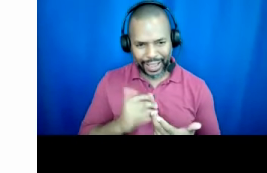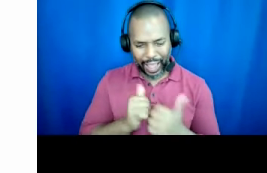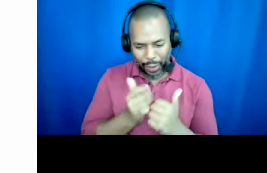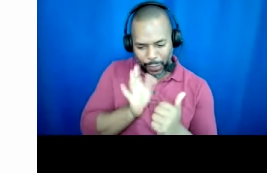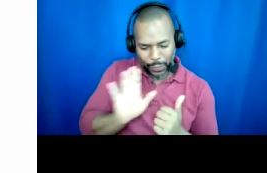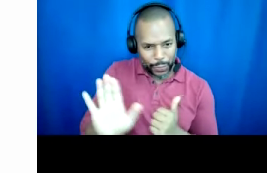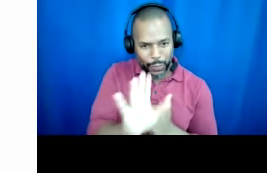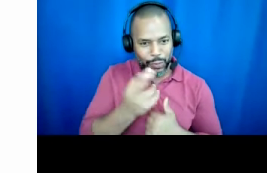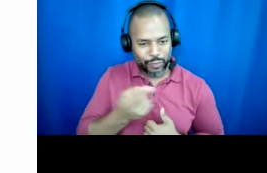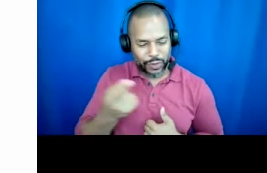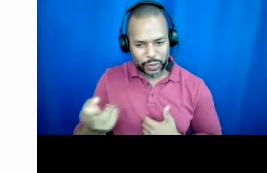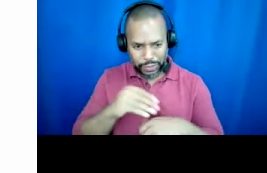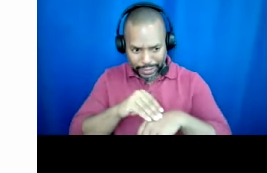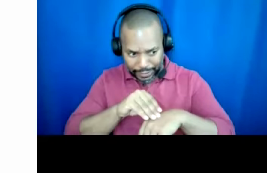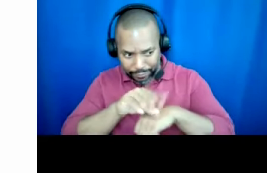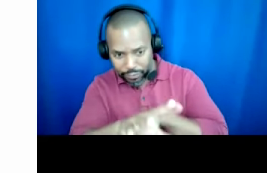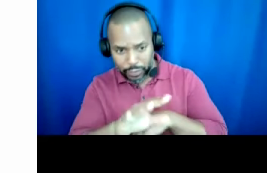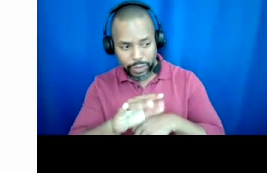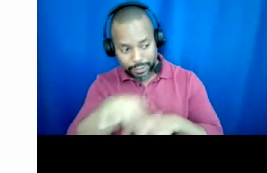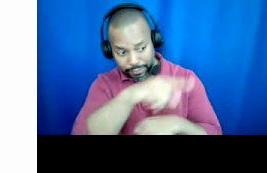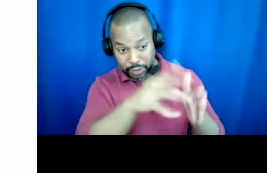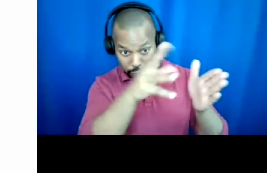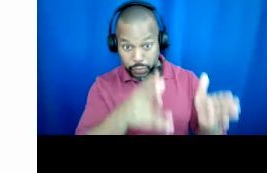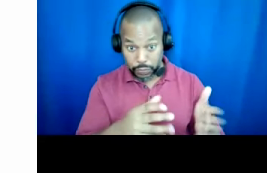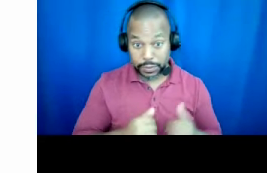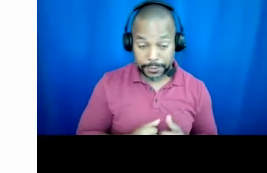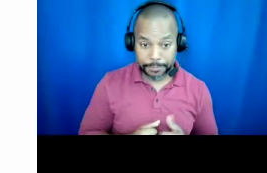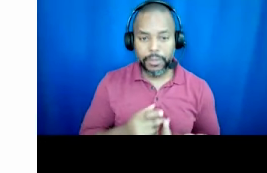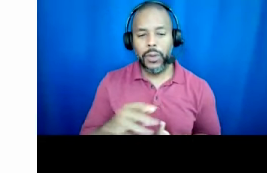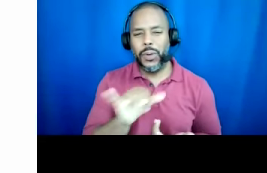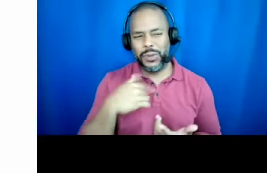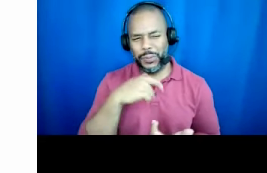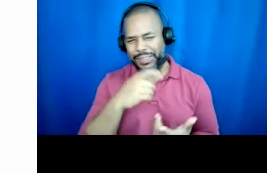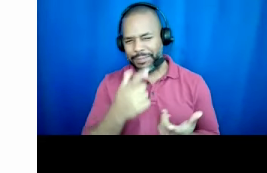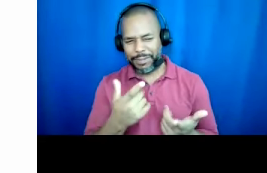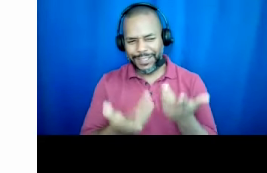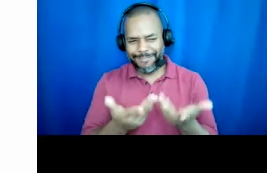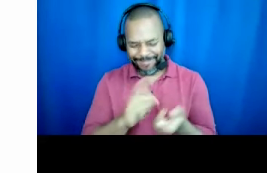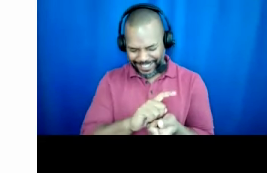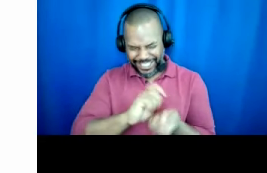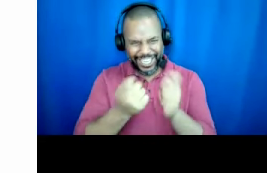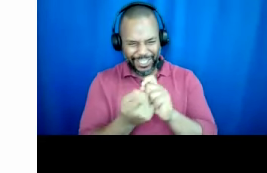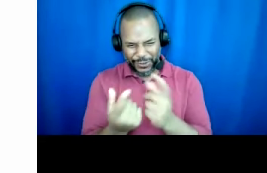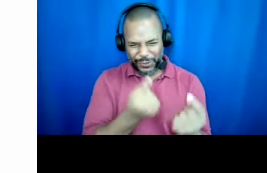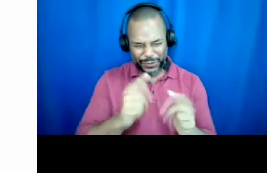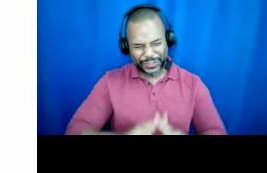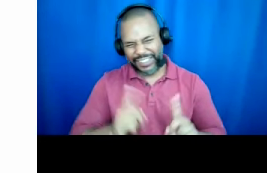influenced our students and then what we need to do different moving forward. And it's just cyclical. And